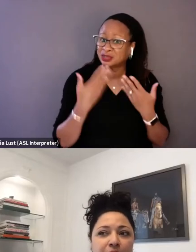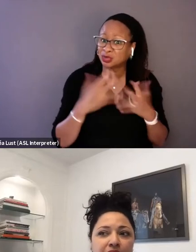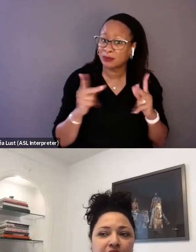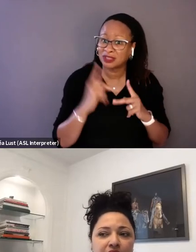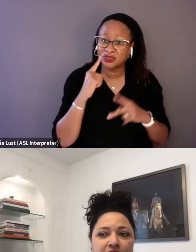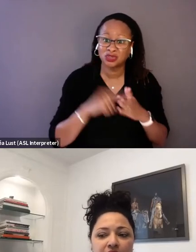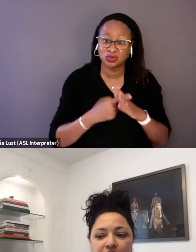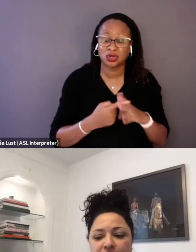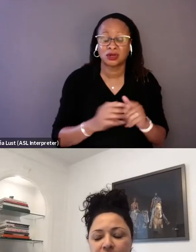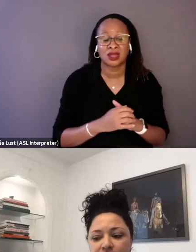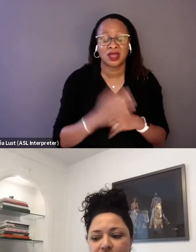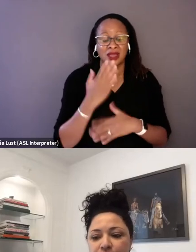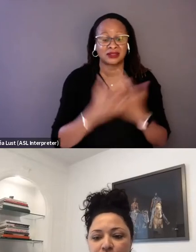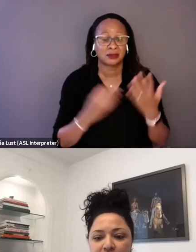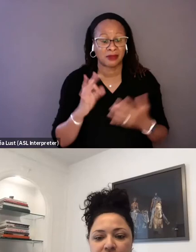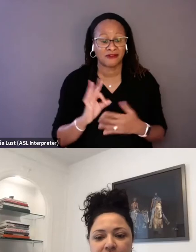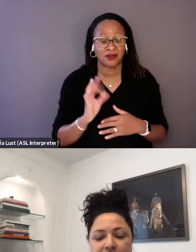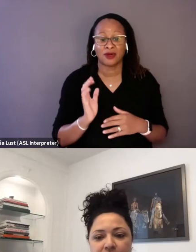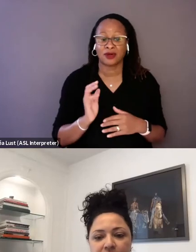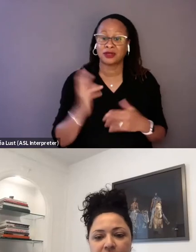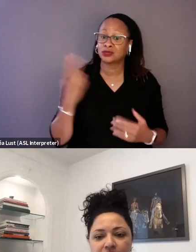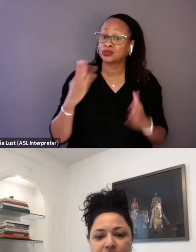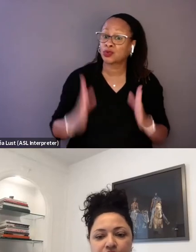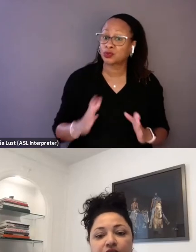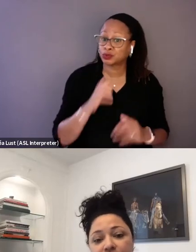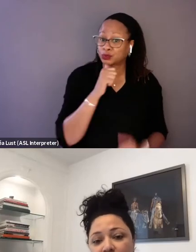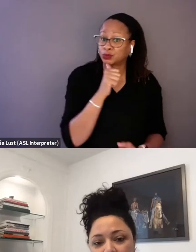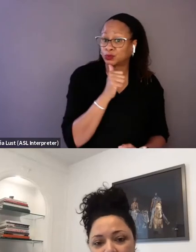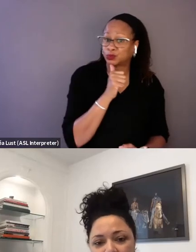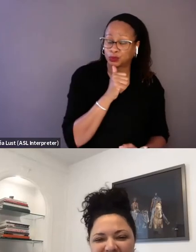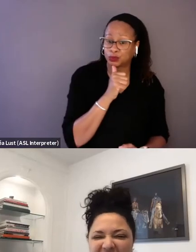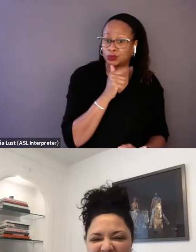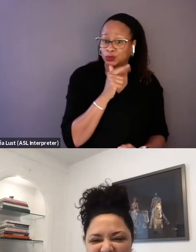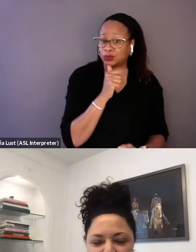some of our historians that are, you know serve as talking heads, I hate that word,